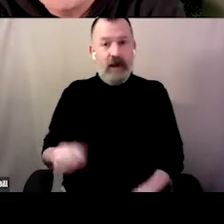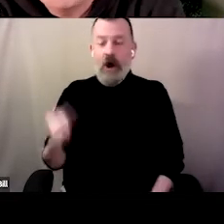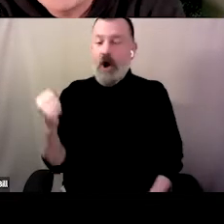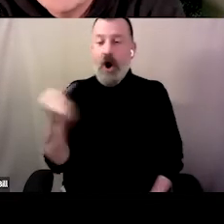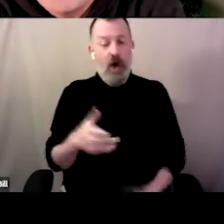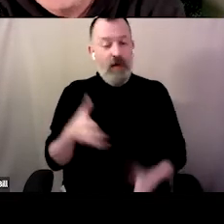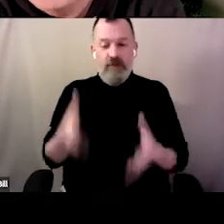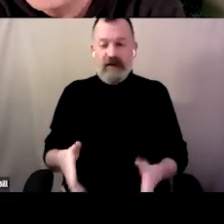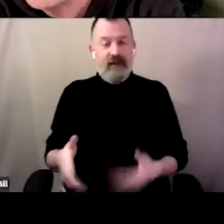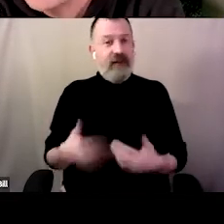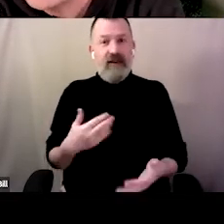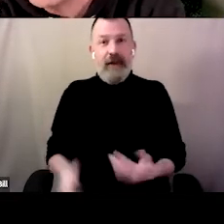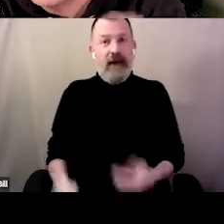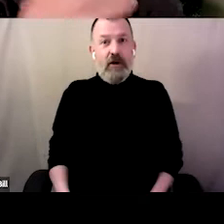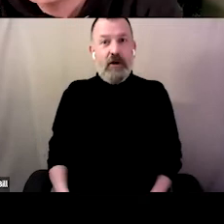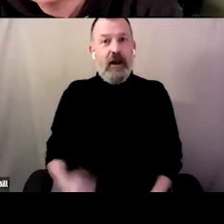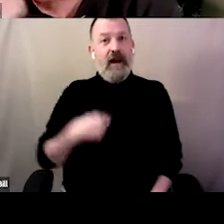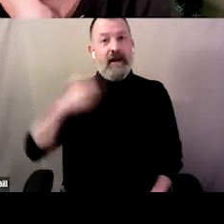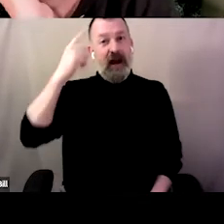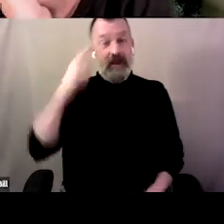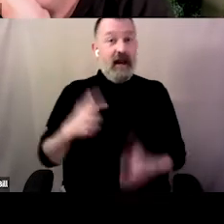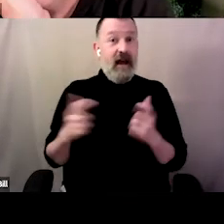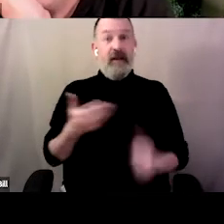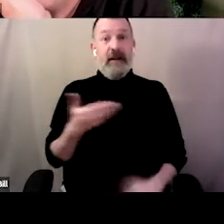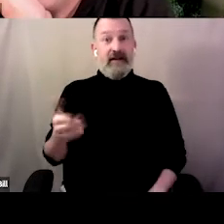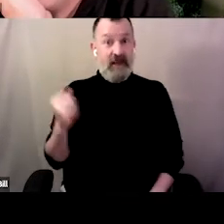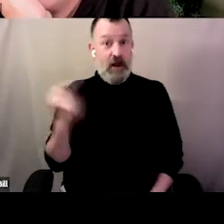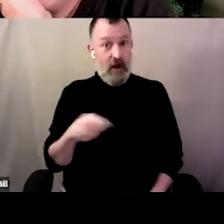CalebBarlow: And I think the biggest thing. All of you are going to be hit within your career